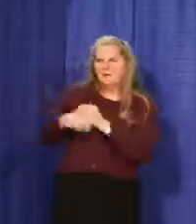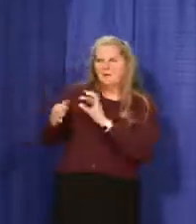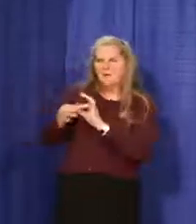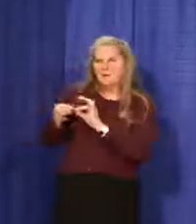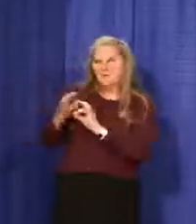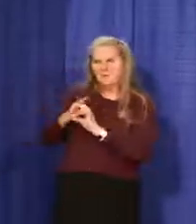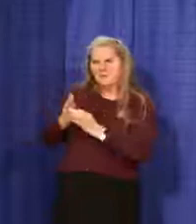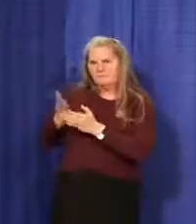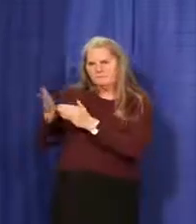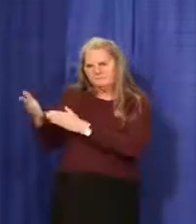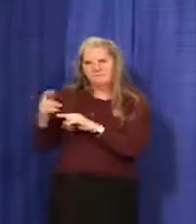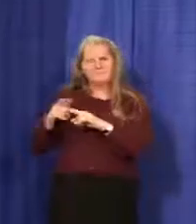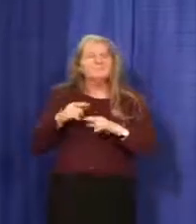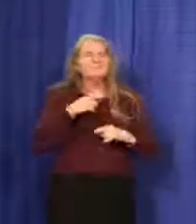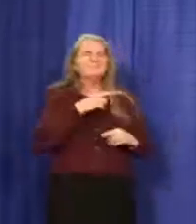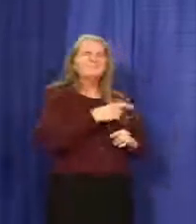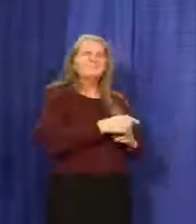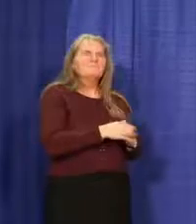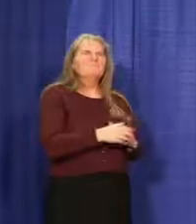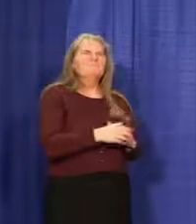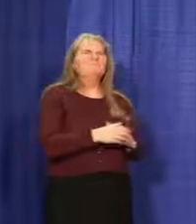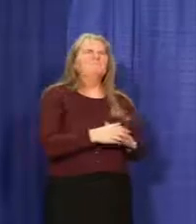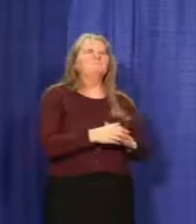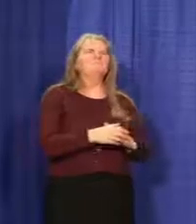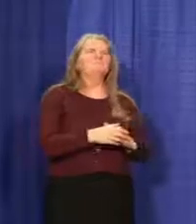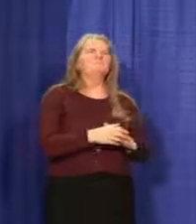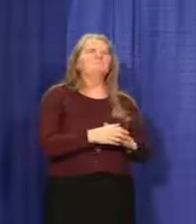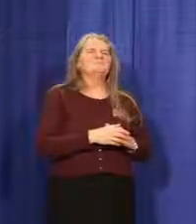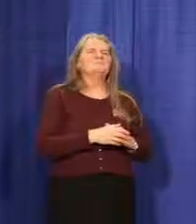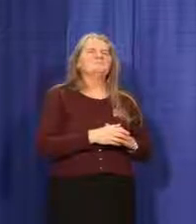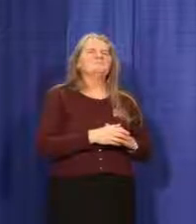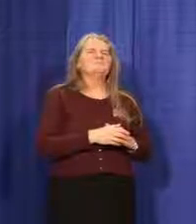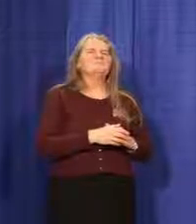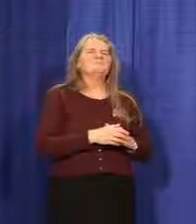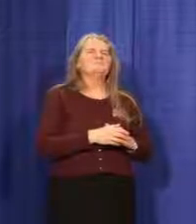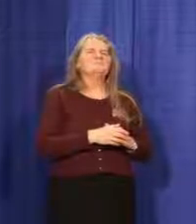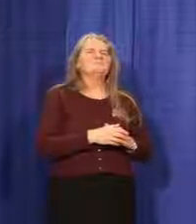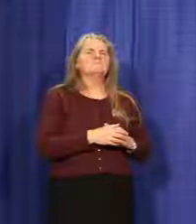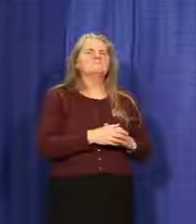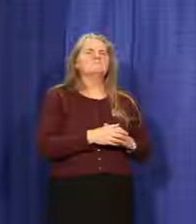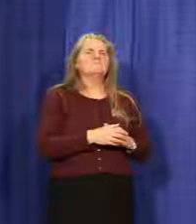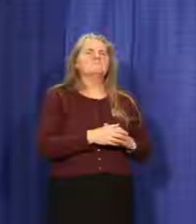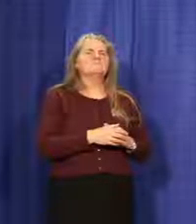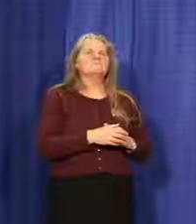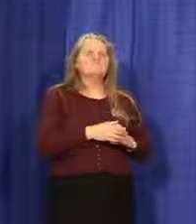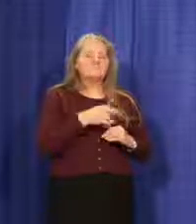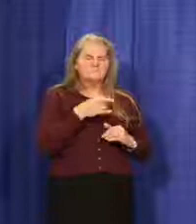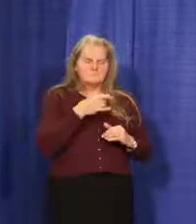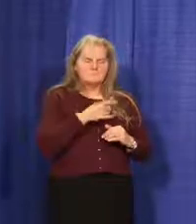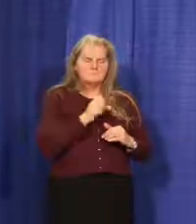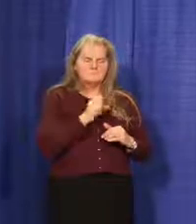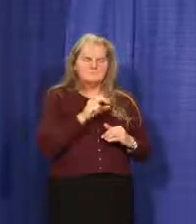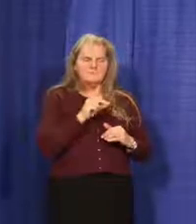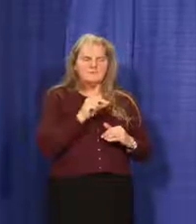to add, I will let him.